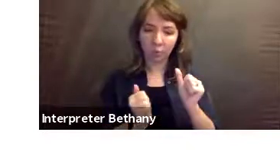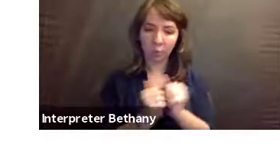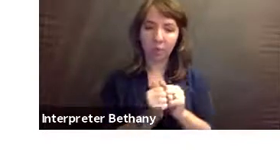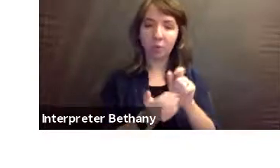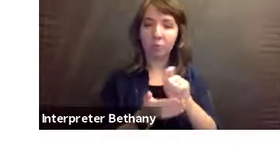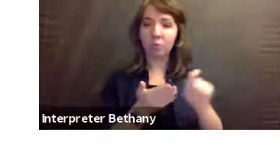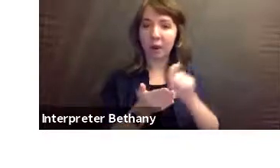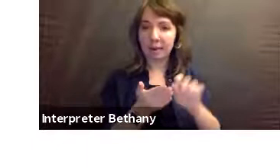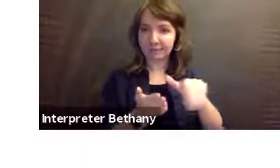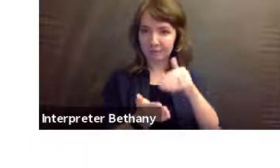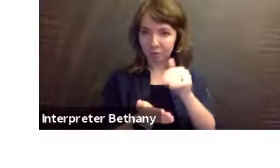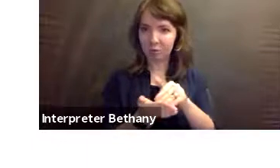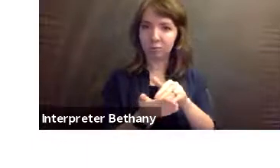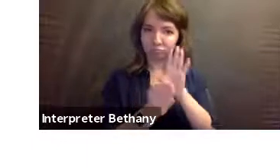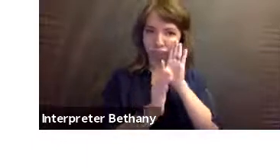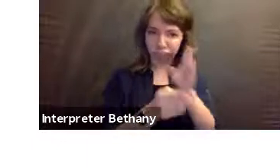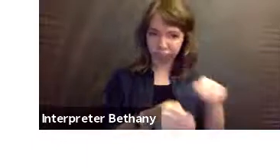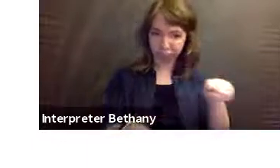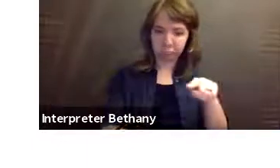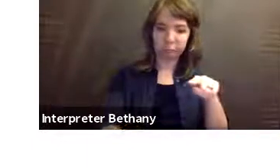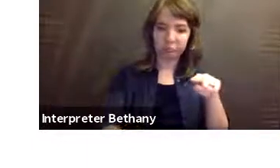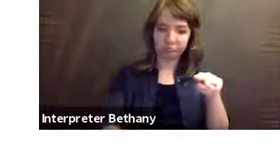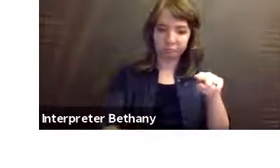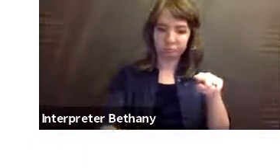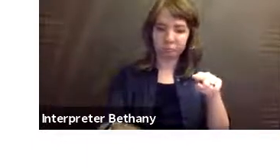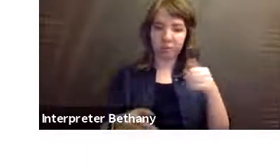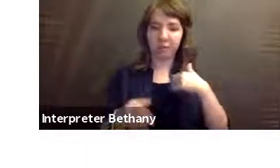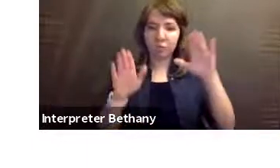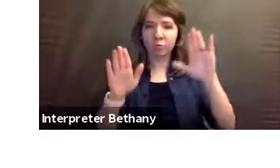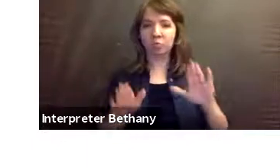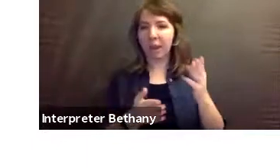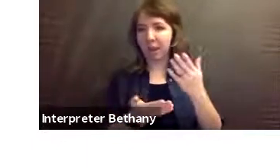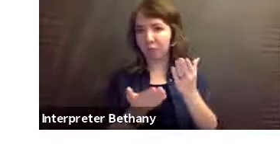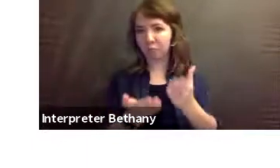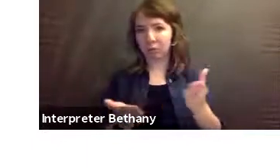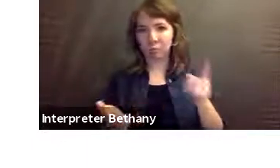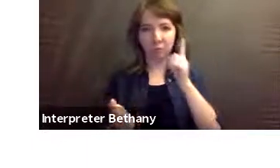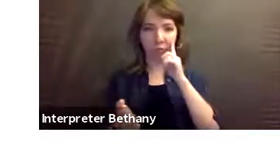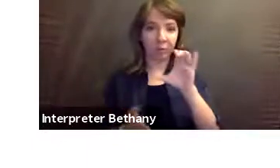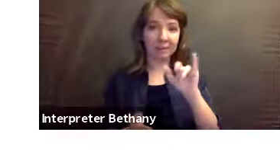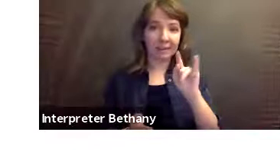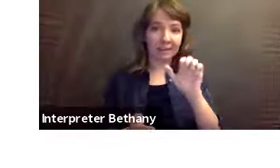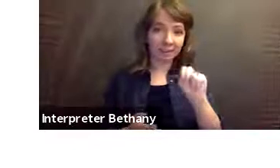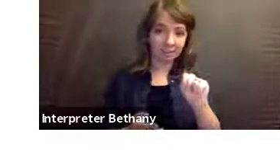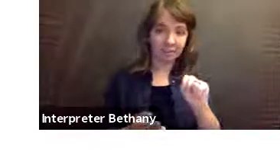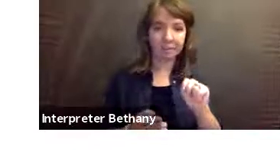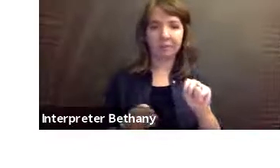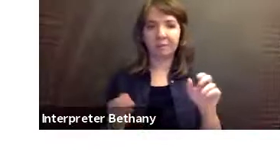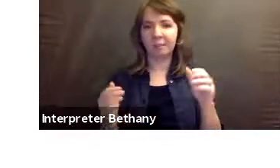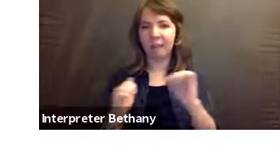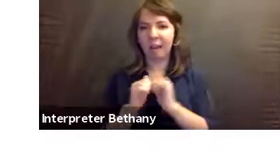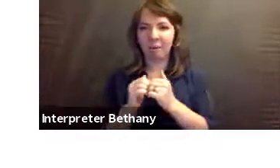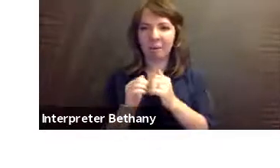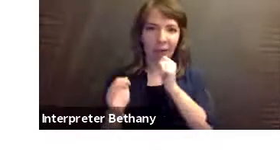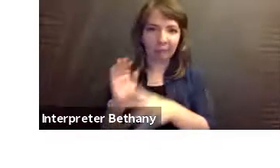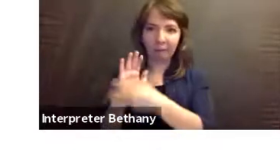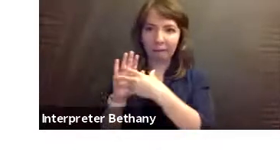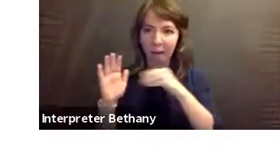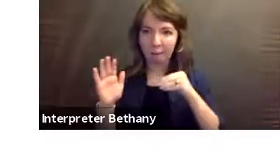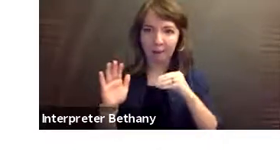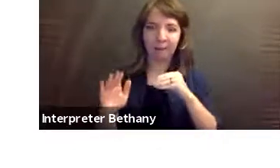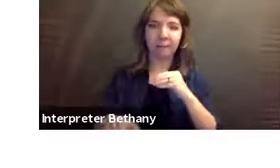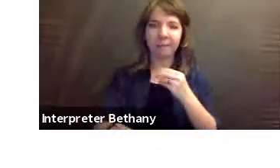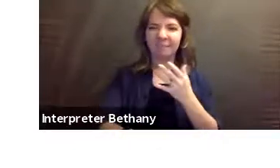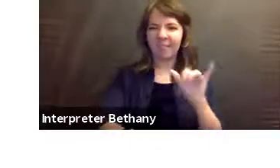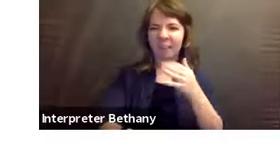Linda Kobashigawa: To work on some of these because they have some really great resources for citations and avoiding plagiarism and things like that. So that'll be coming soon in the next few weeks.